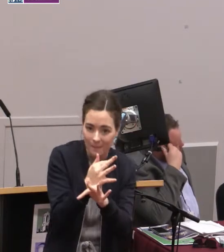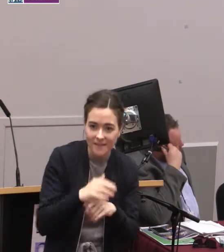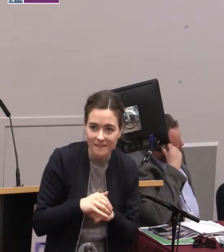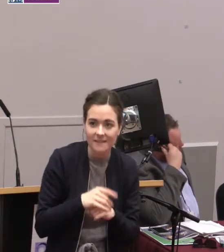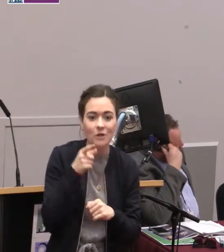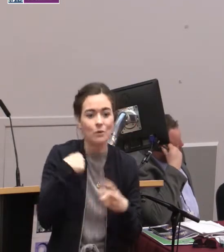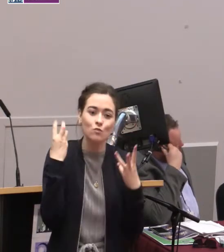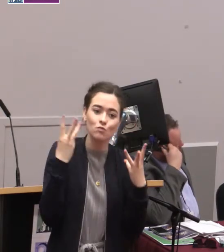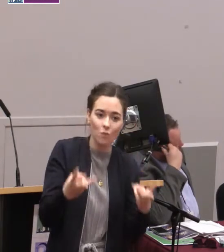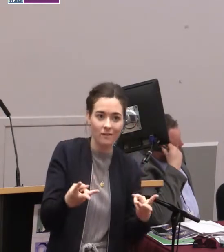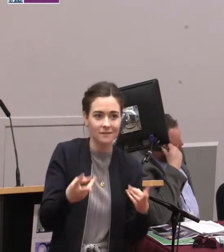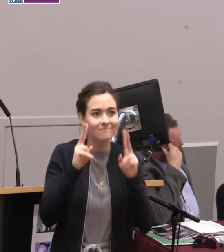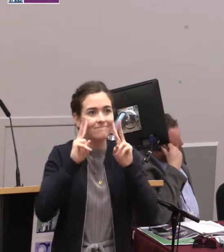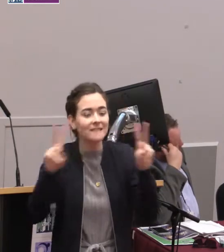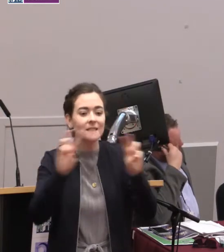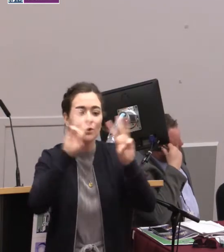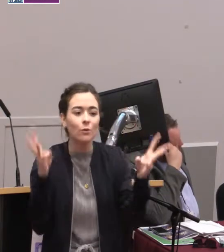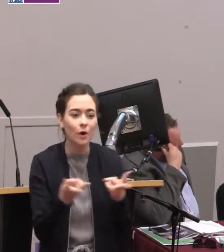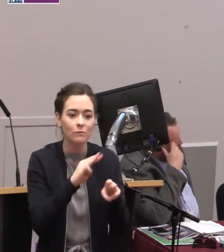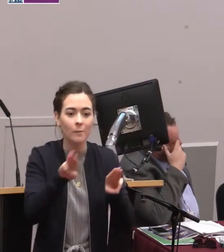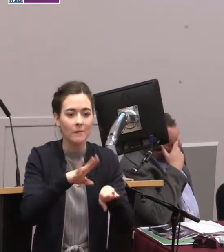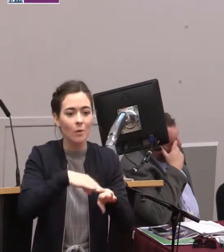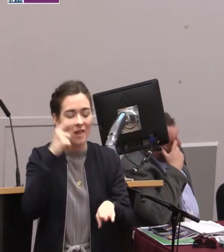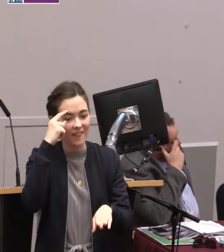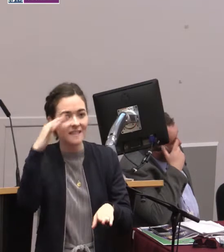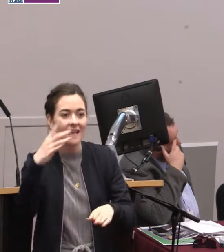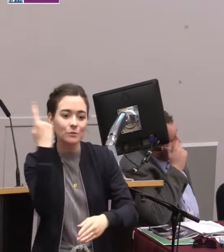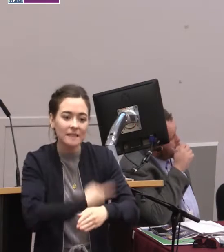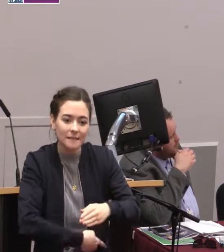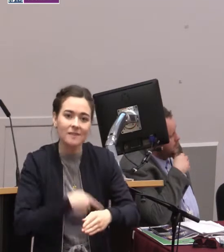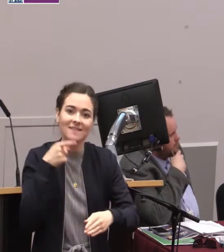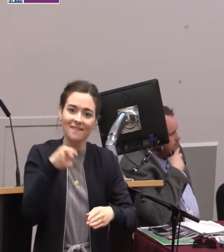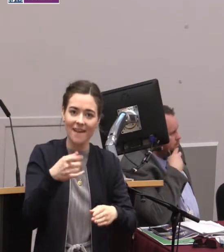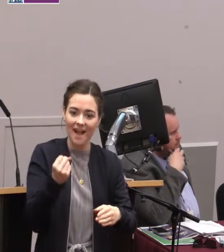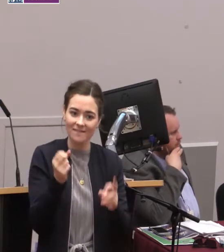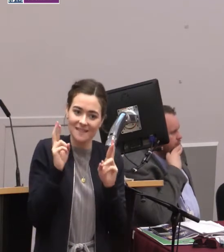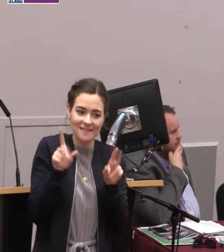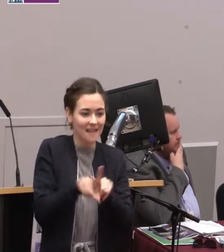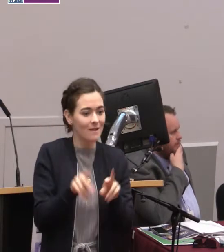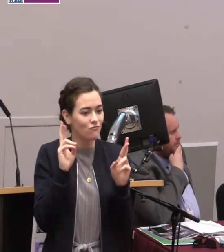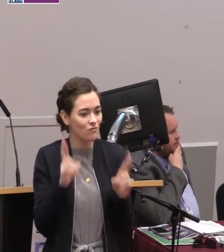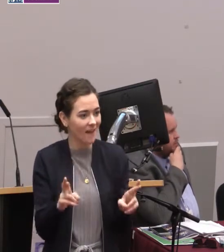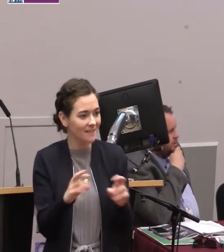We want to see a world were people with intellectual disabilities enjoy the same rights as everyone,